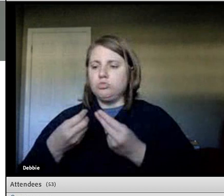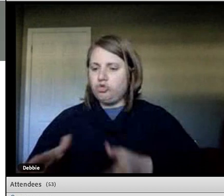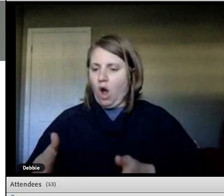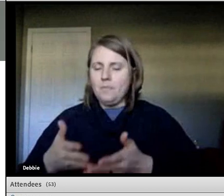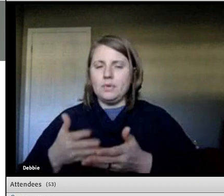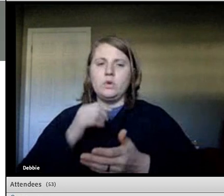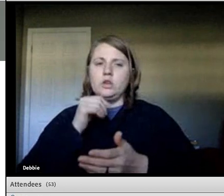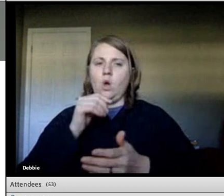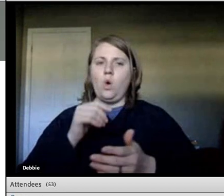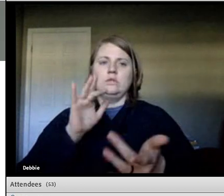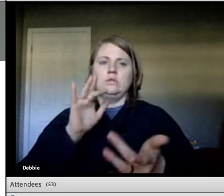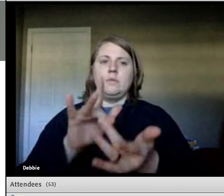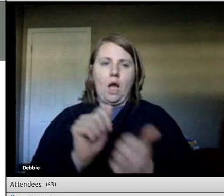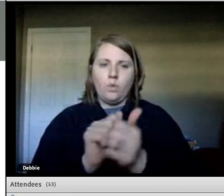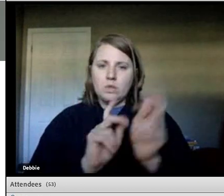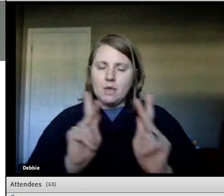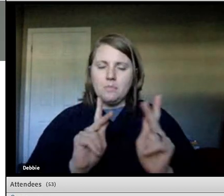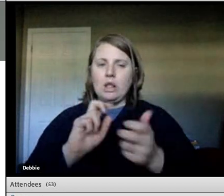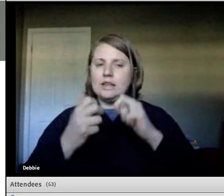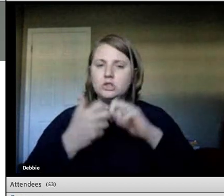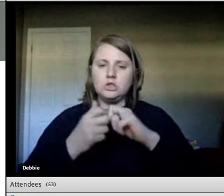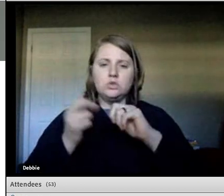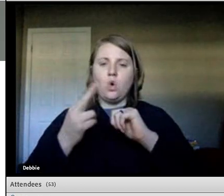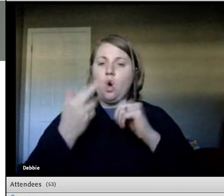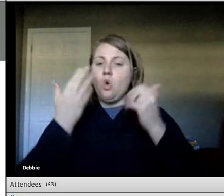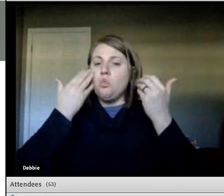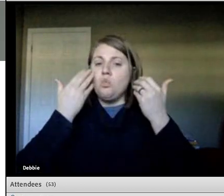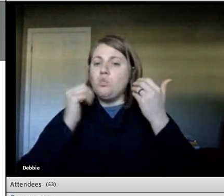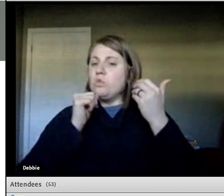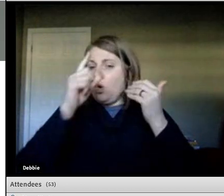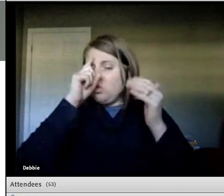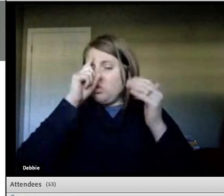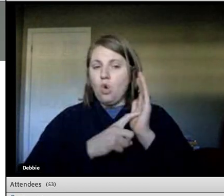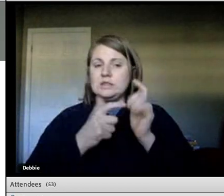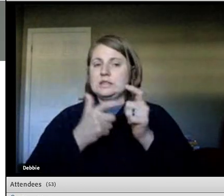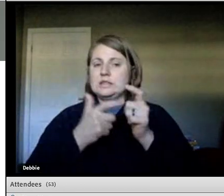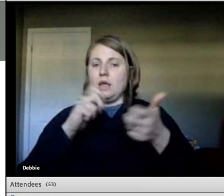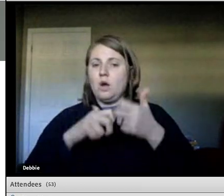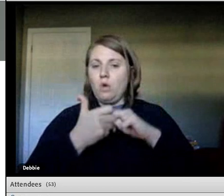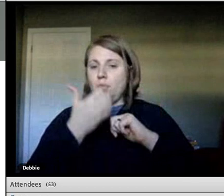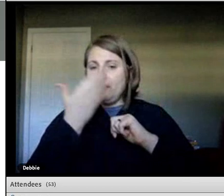Or we don't notice that it's a bigger problem because I'm working on a problem at one desk.